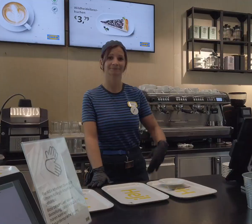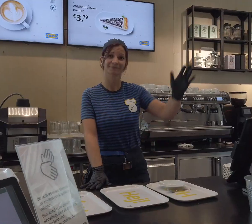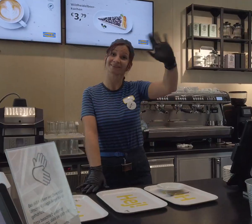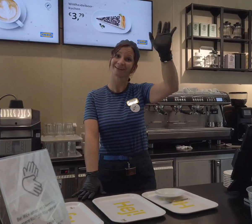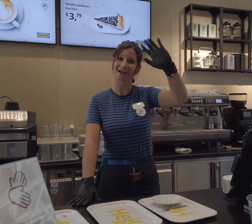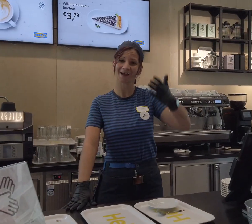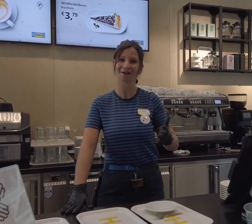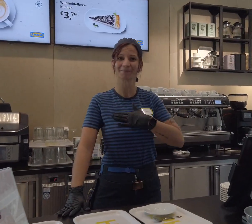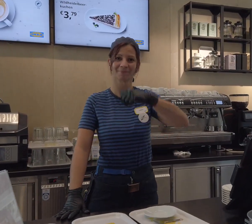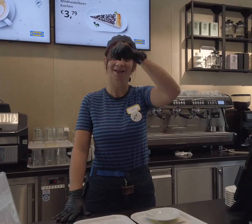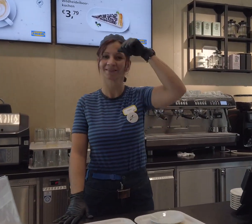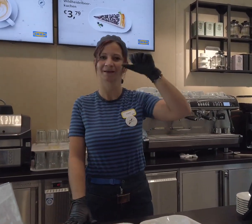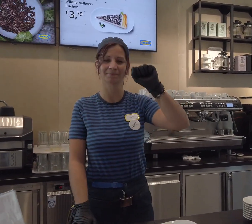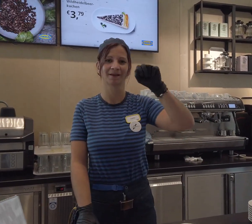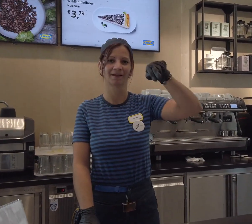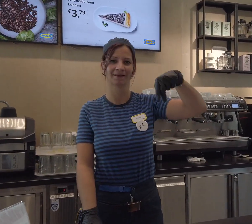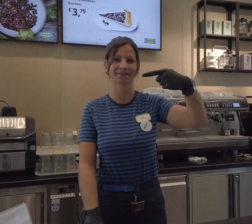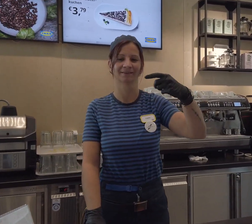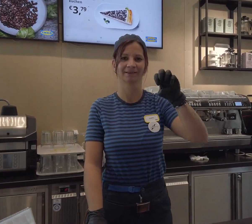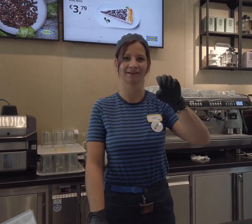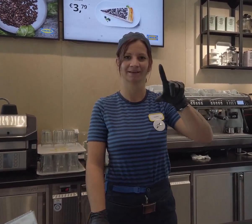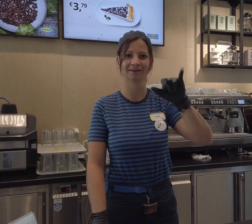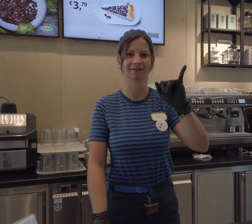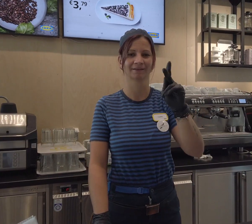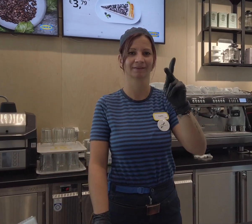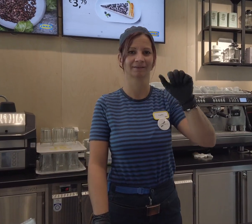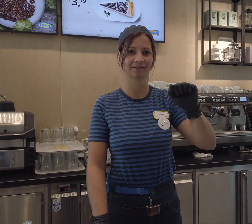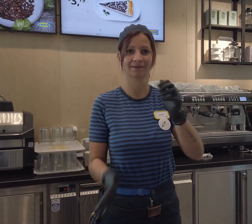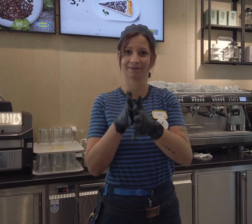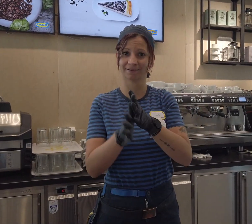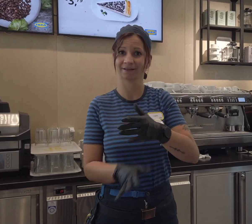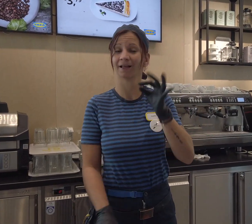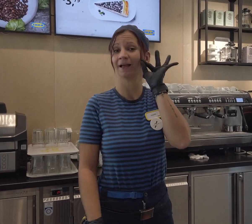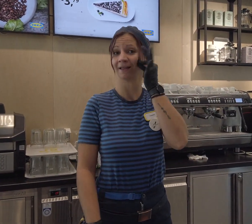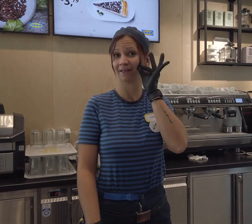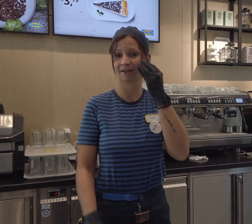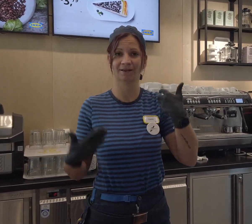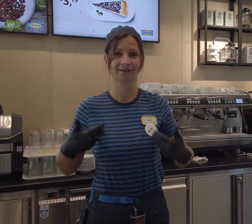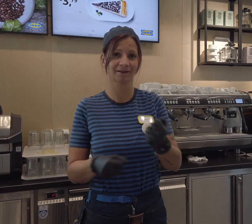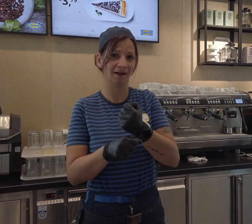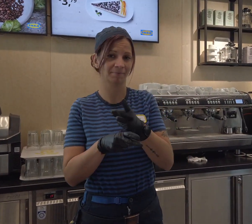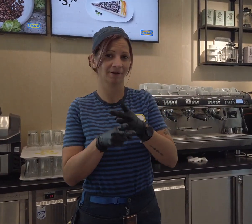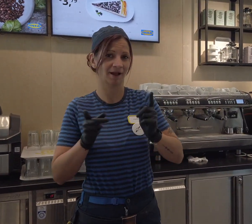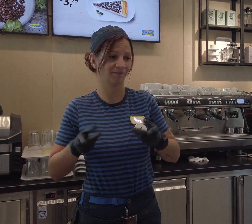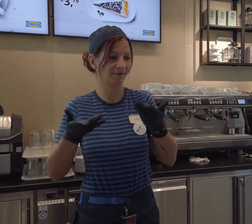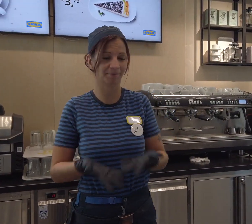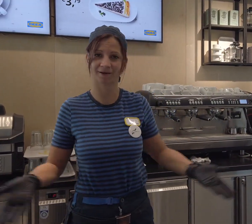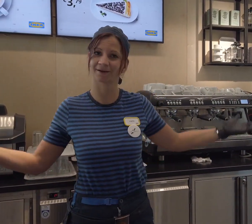Hello! My name is Angelika, this is my sign name, I work as a barista..